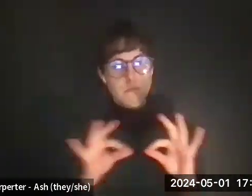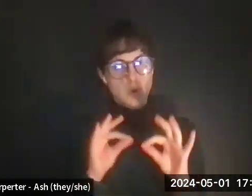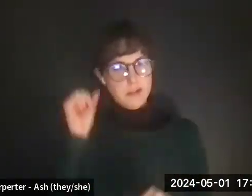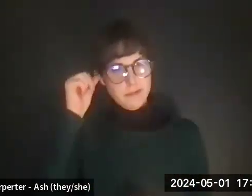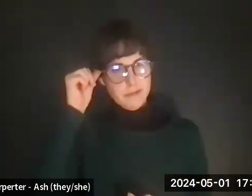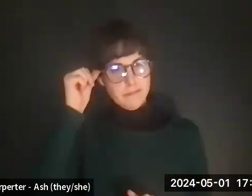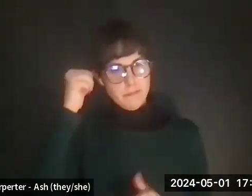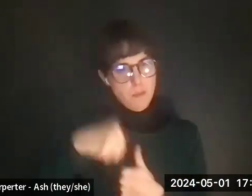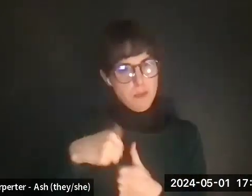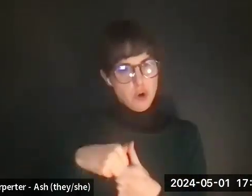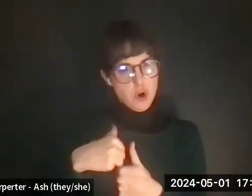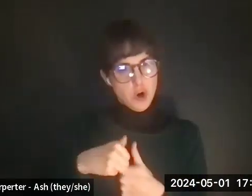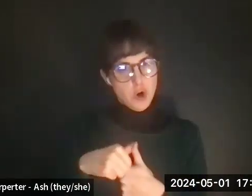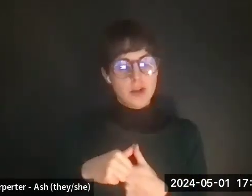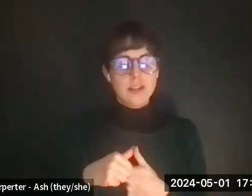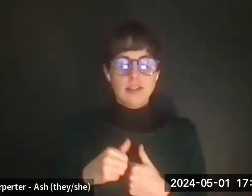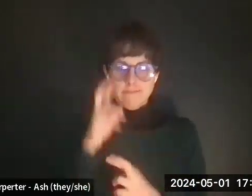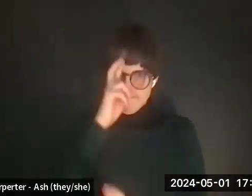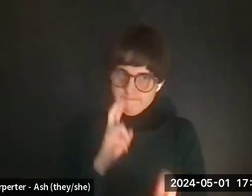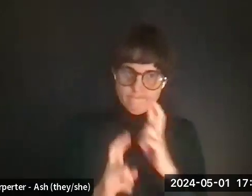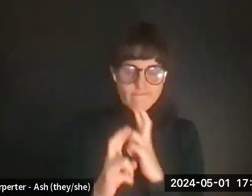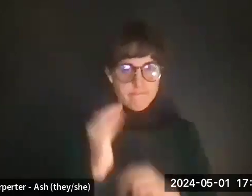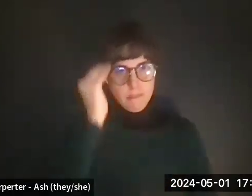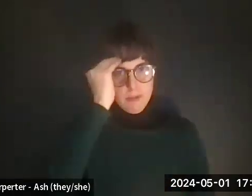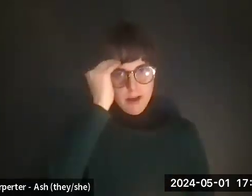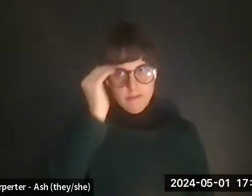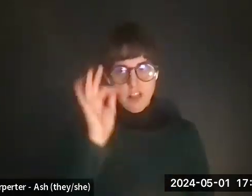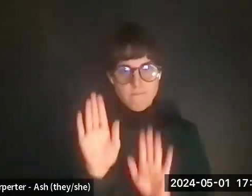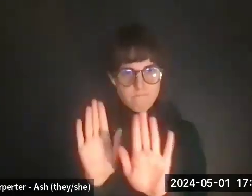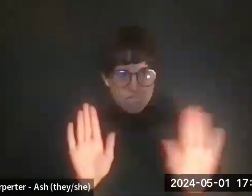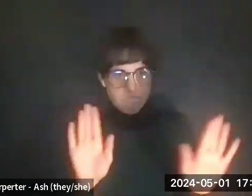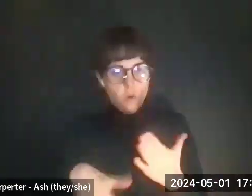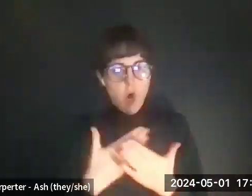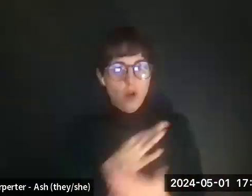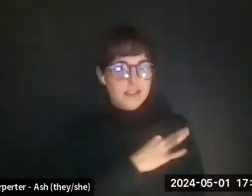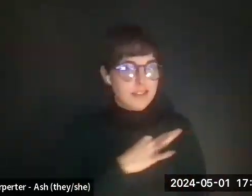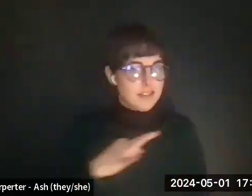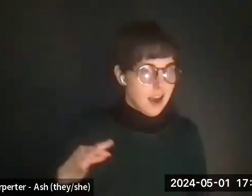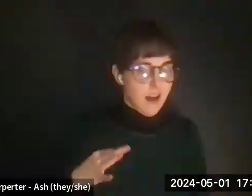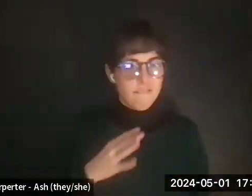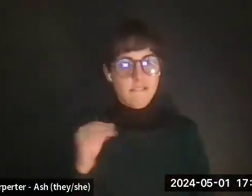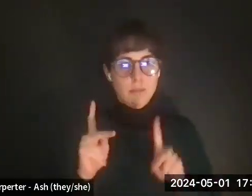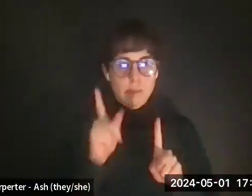Please be mindful and respectful of all attendees and staff. Please raise your hand if you wish to provide verbal comment